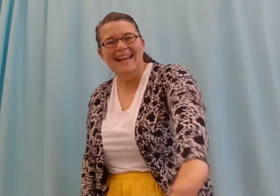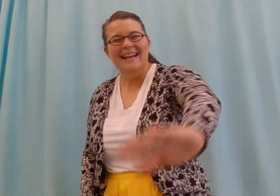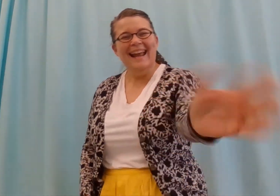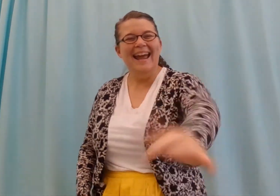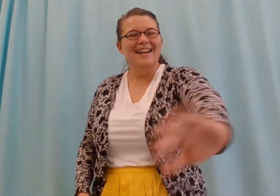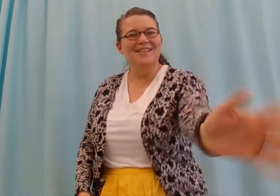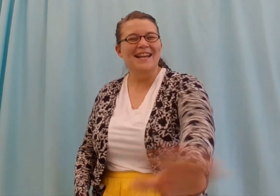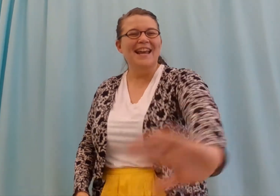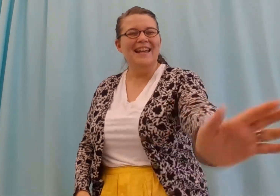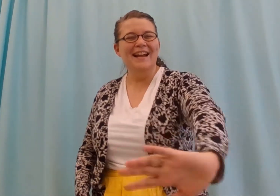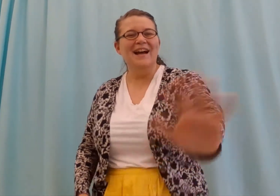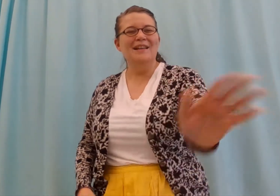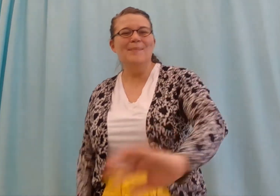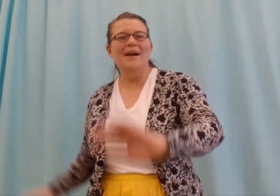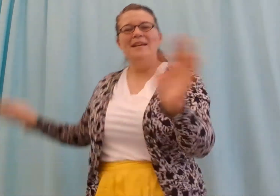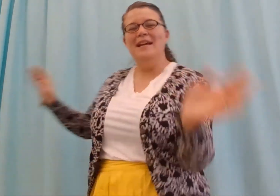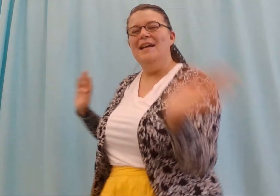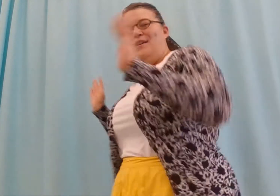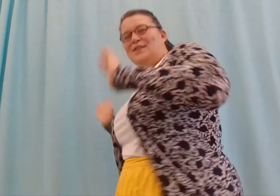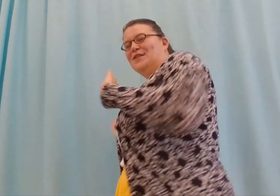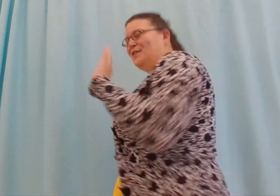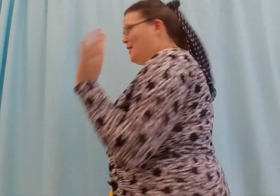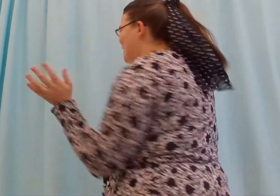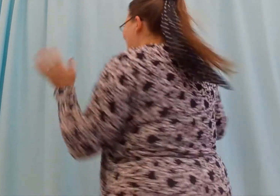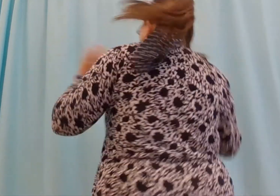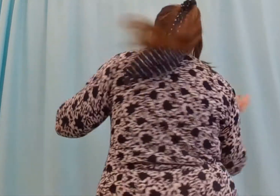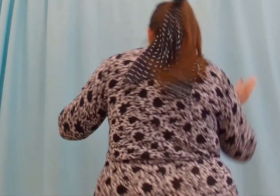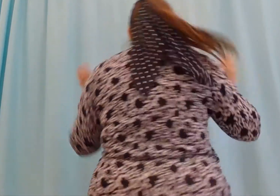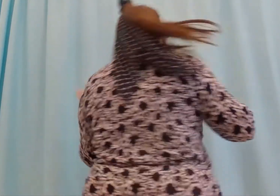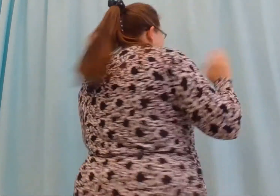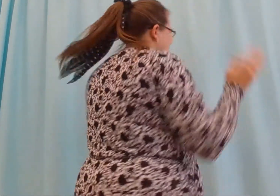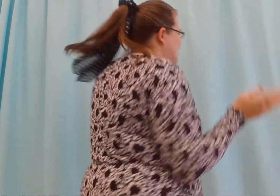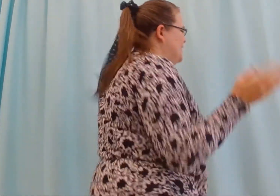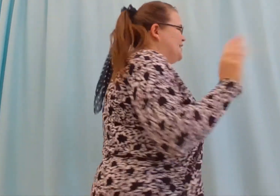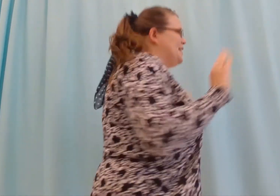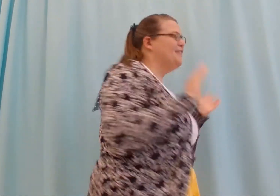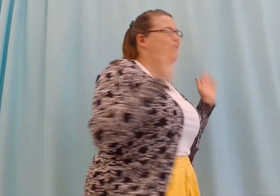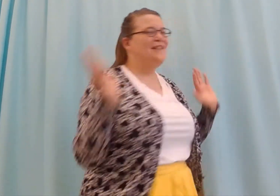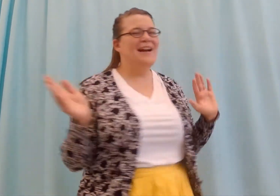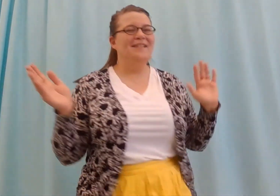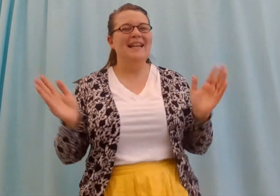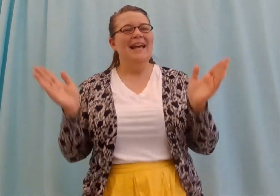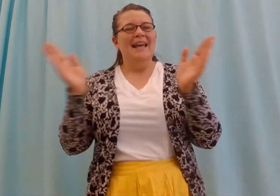in and you shake it all about. You do the hokey pokey and you turn yourself around.